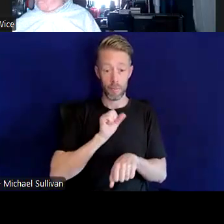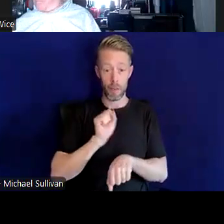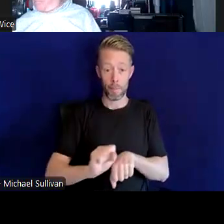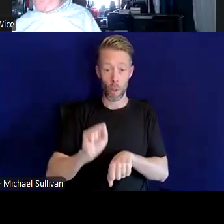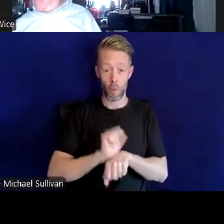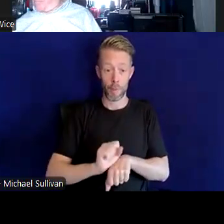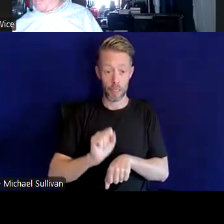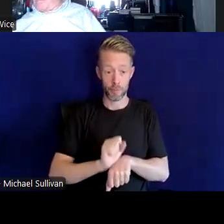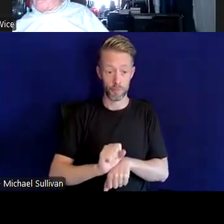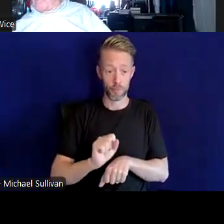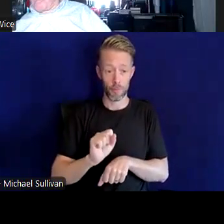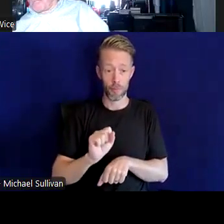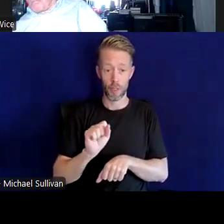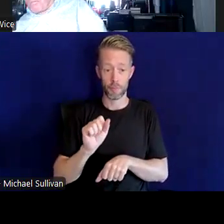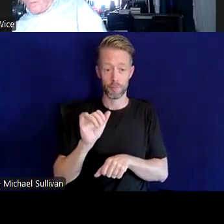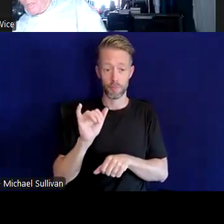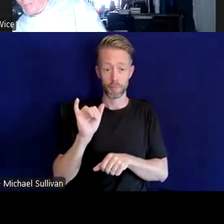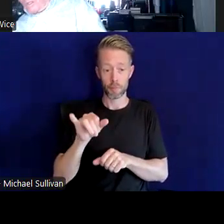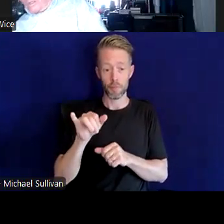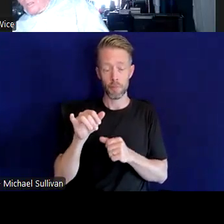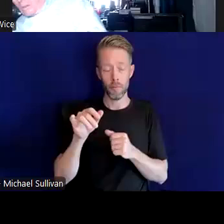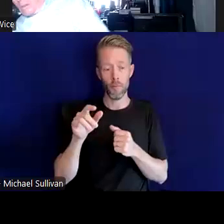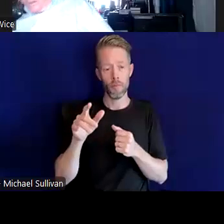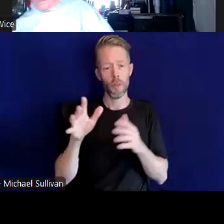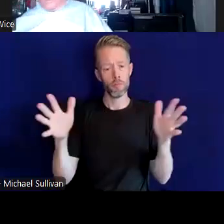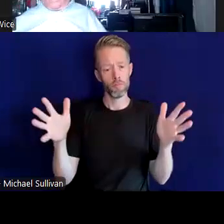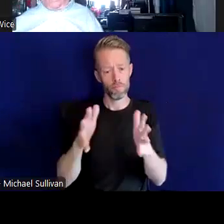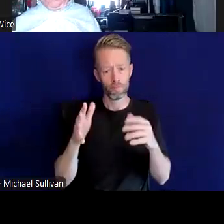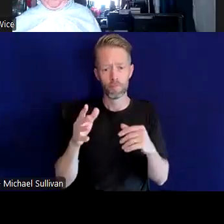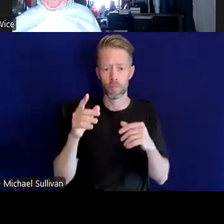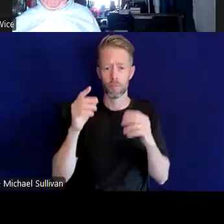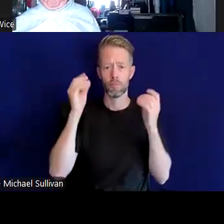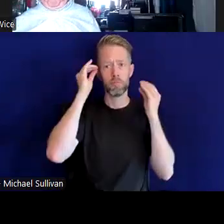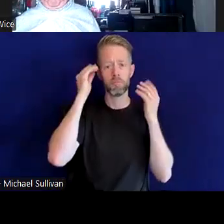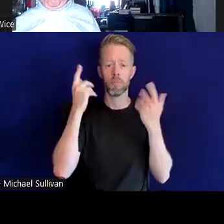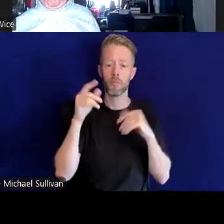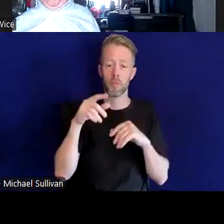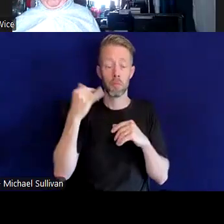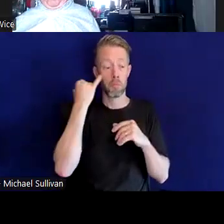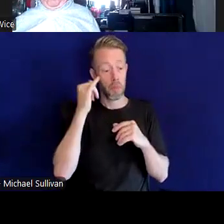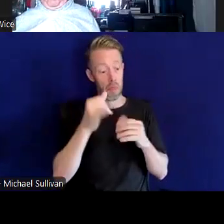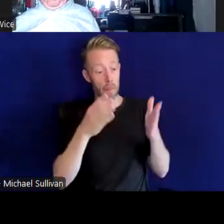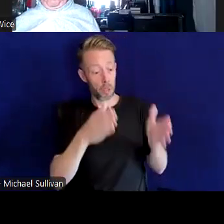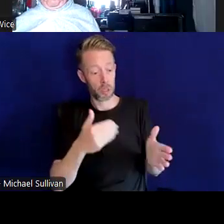is an option that folks should be encouraged to explore if they